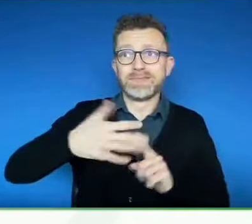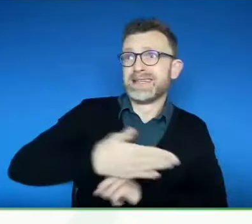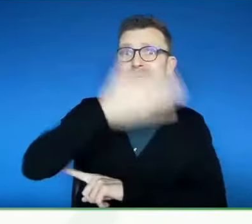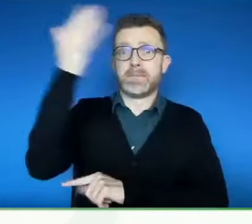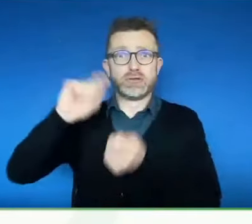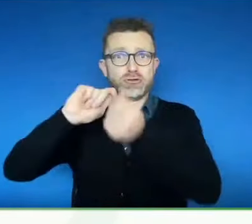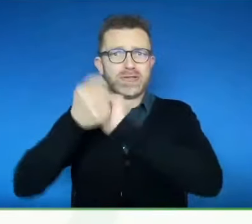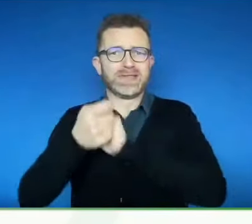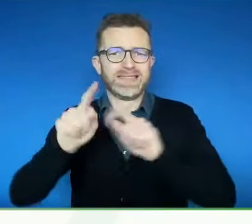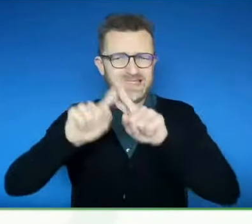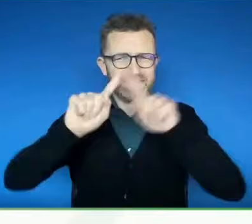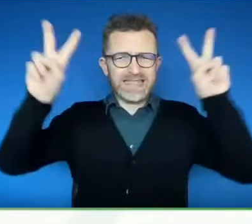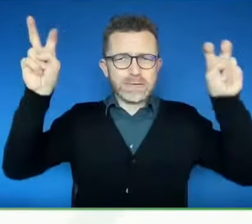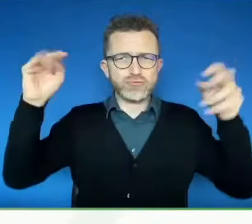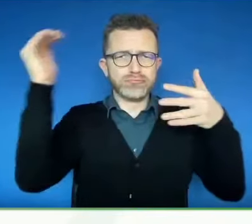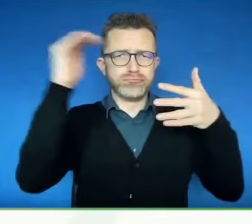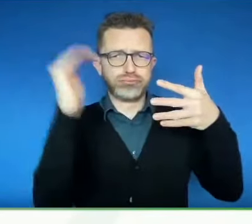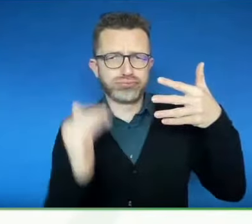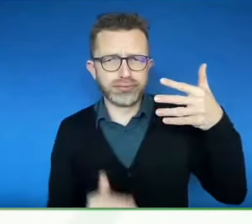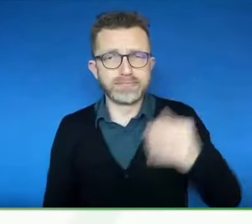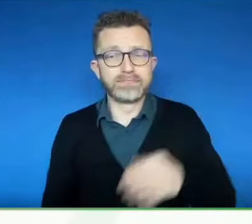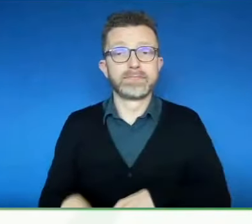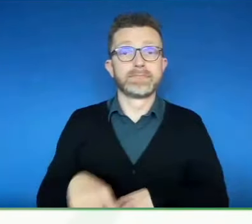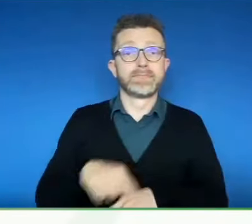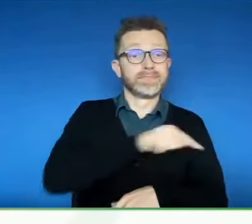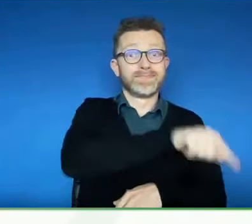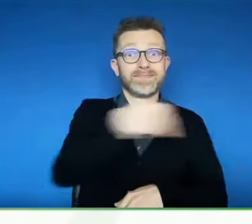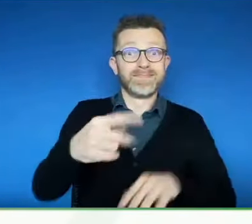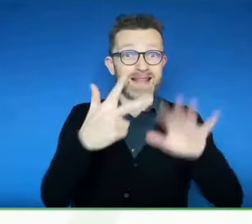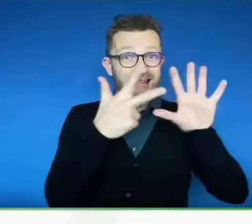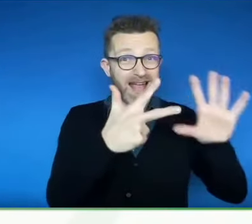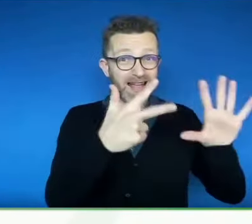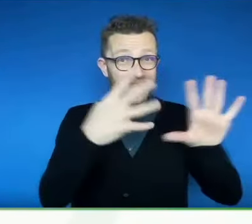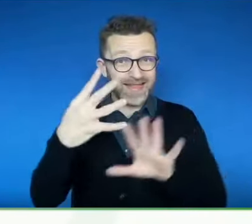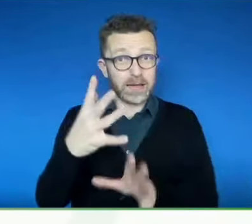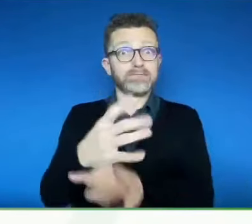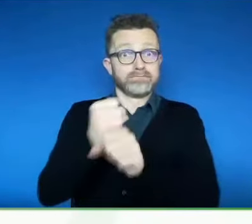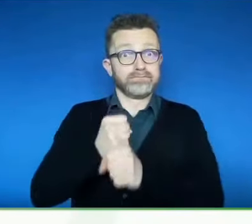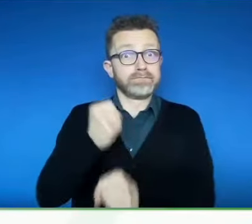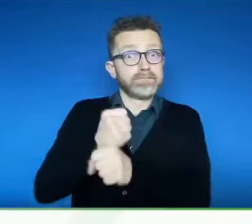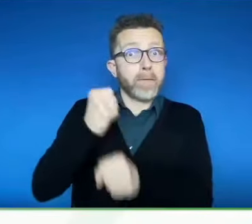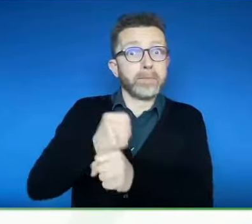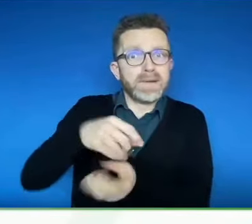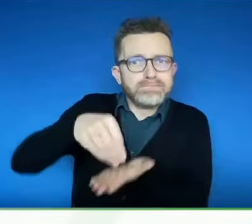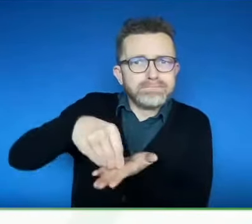If the outcome of advocating for myself to lose that opportunity it only reaffirms this is not a place that should be working.